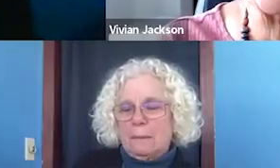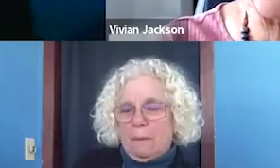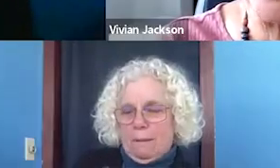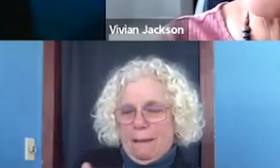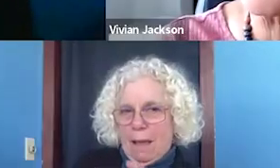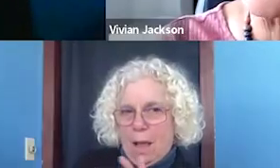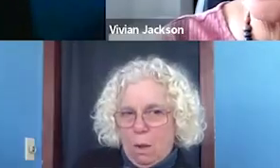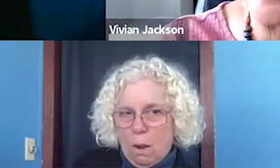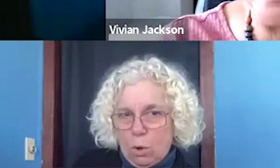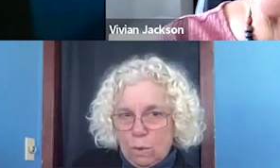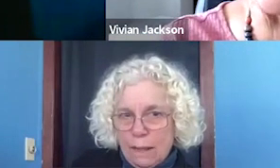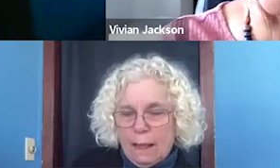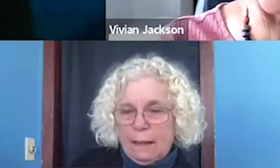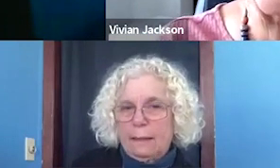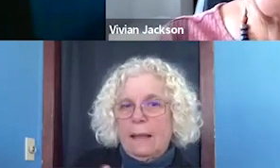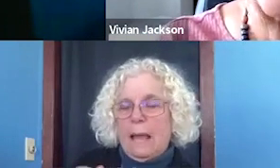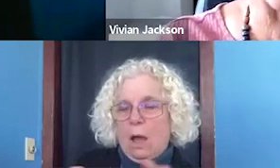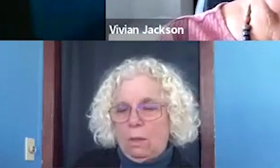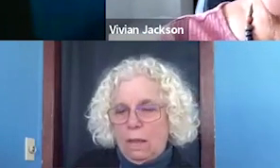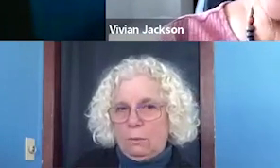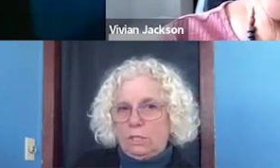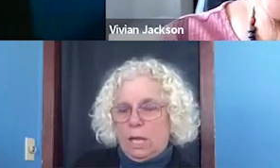So manners of interacting, our rituals.